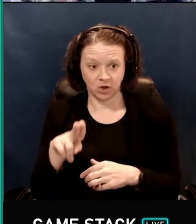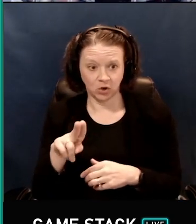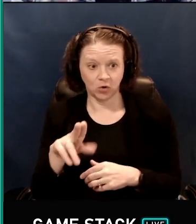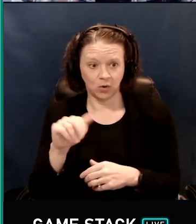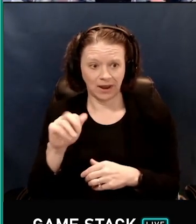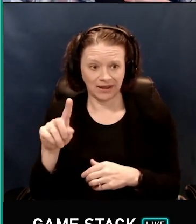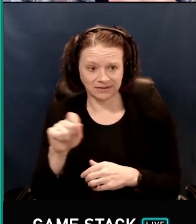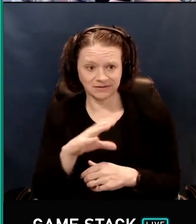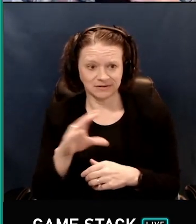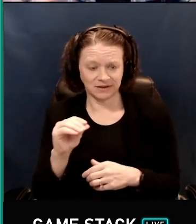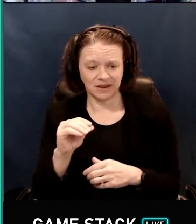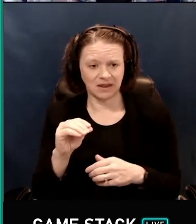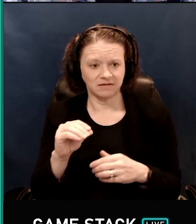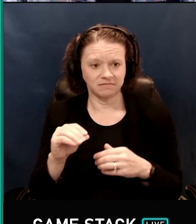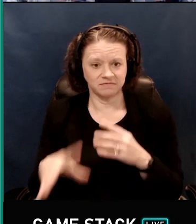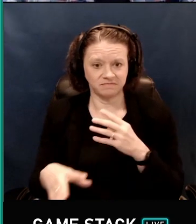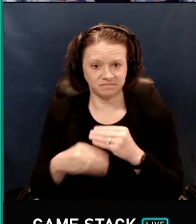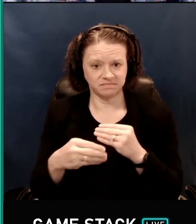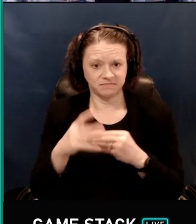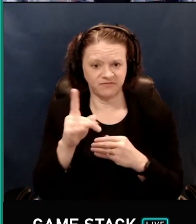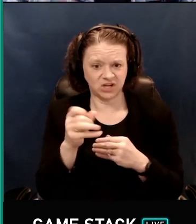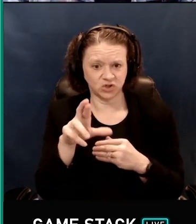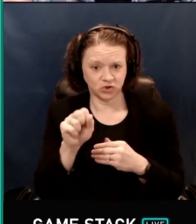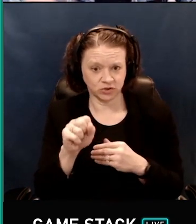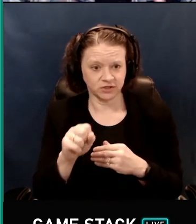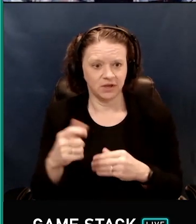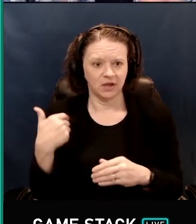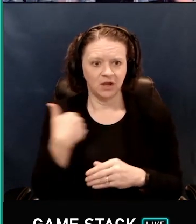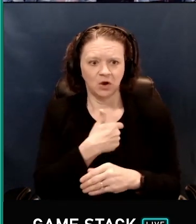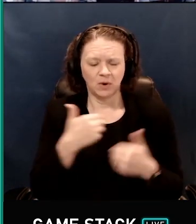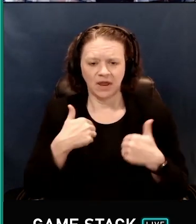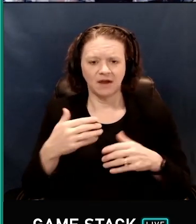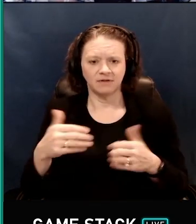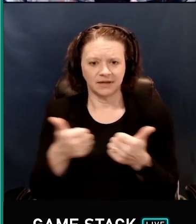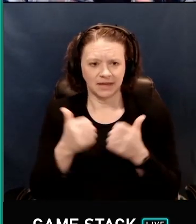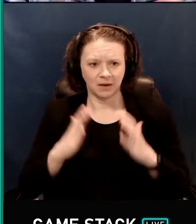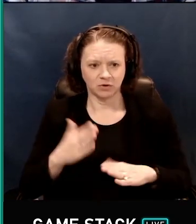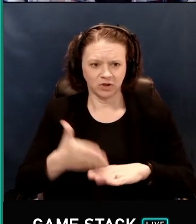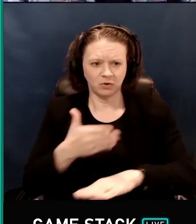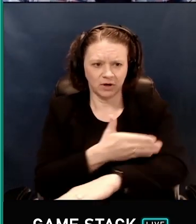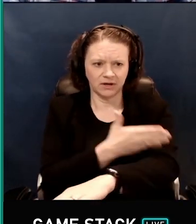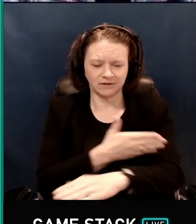That doesn't necessarily mean every single gamer has it all at once. It might take a couple of years.